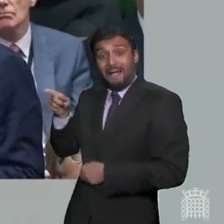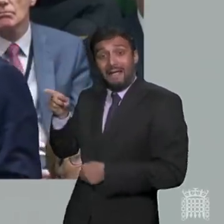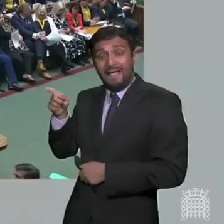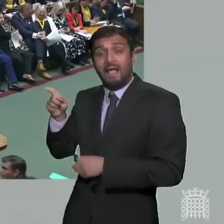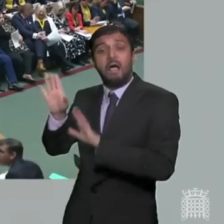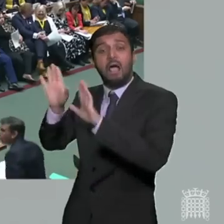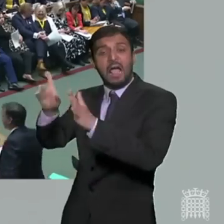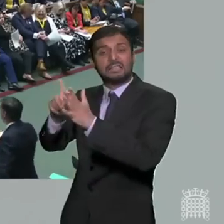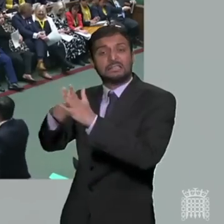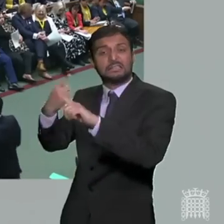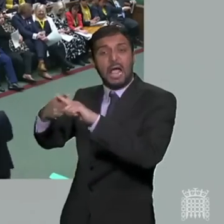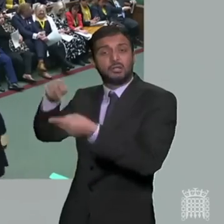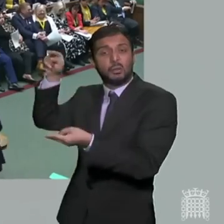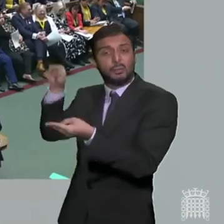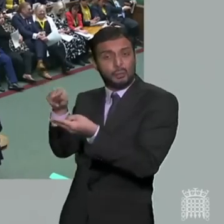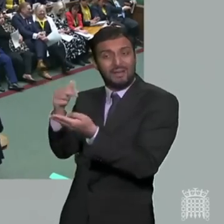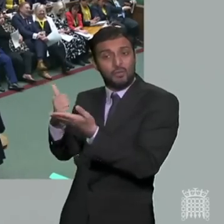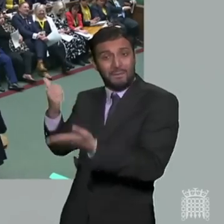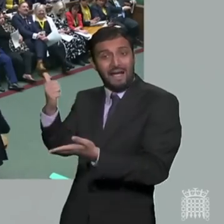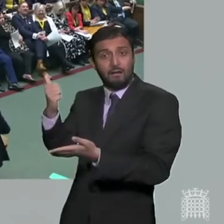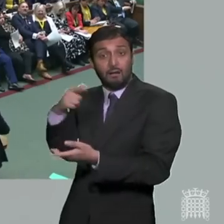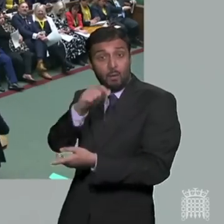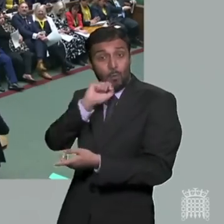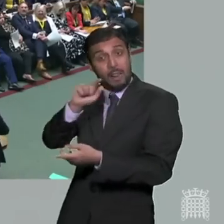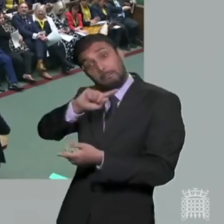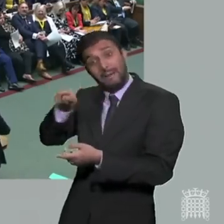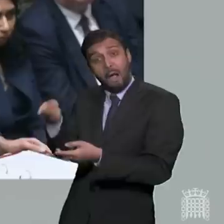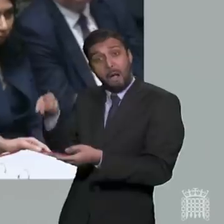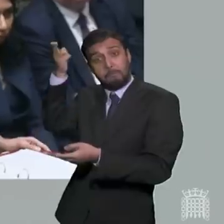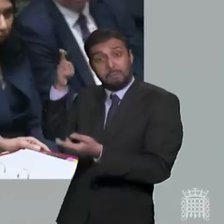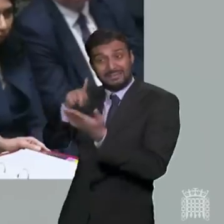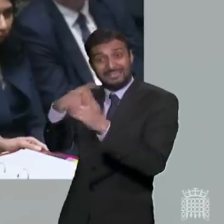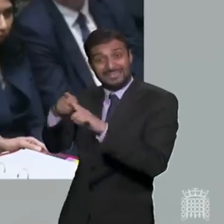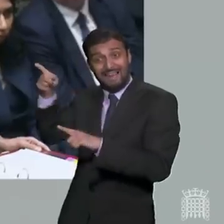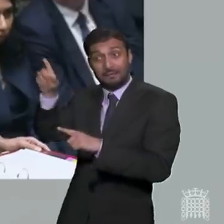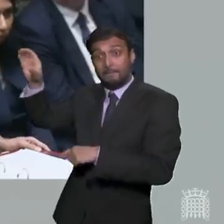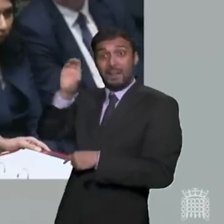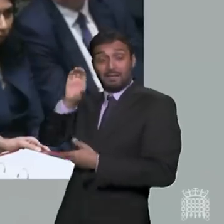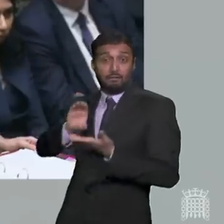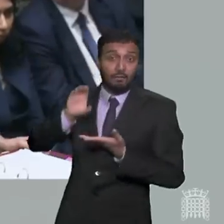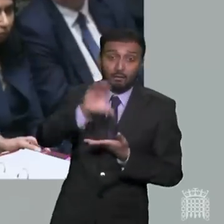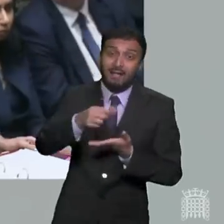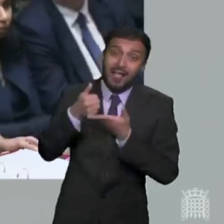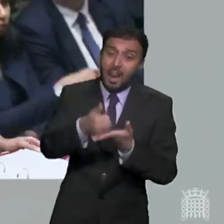The Prime Minister I am deeply sorry to hear about Vanessa’s circumstances.